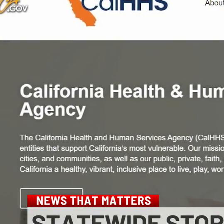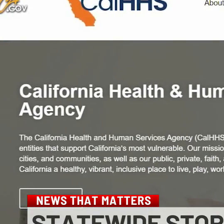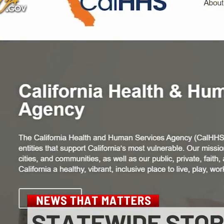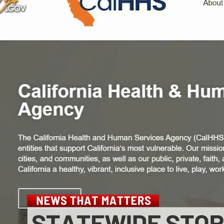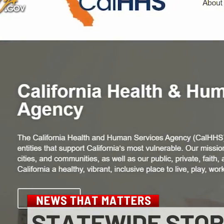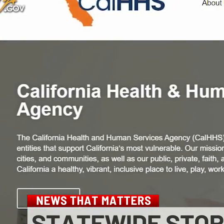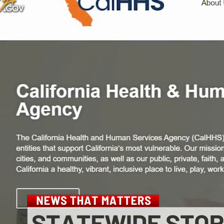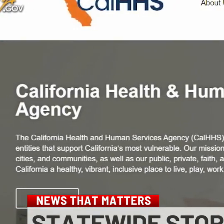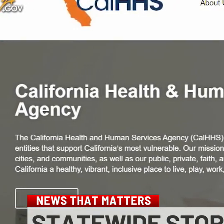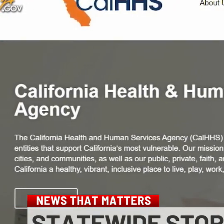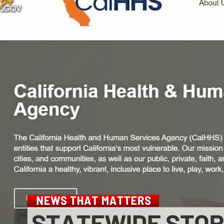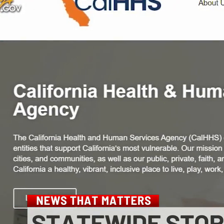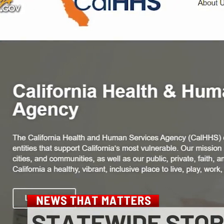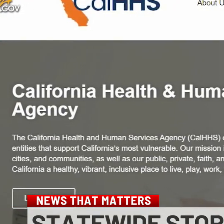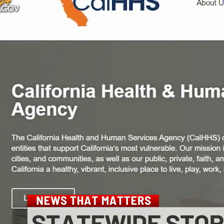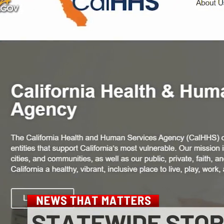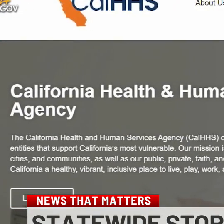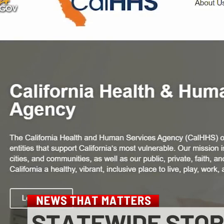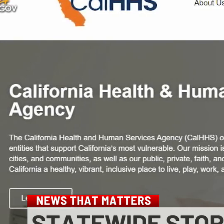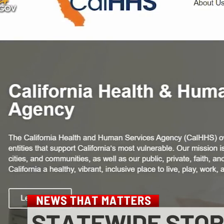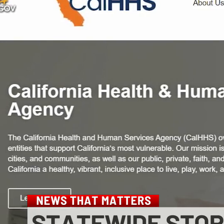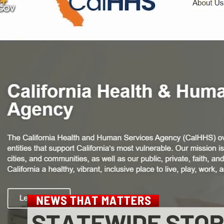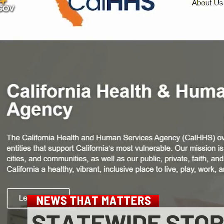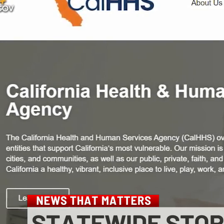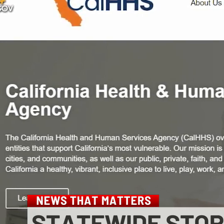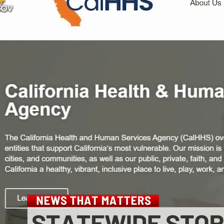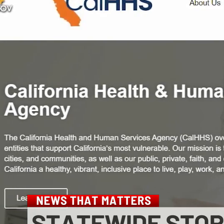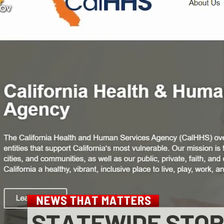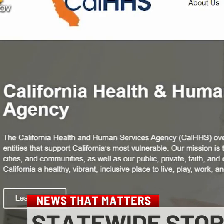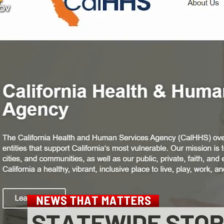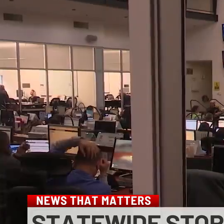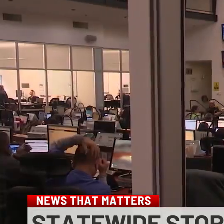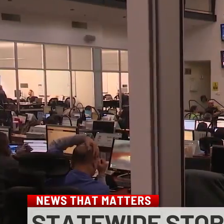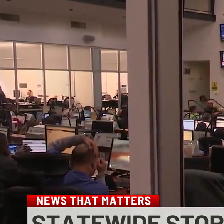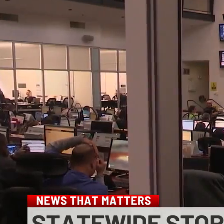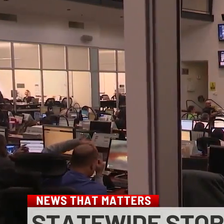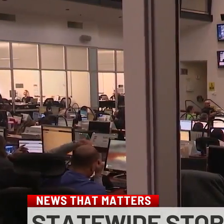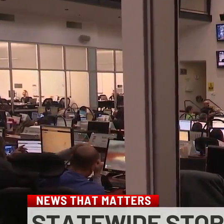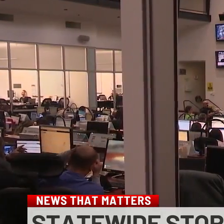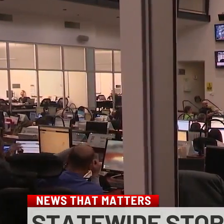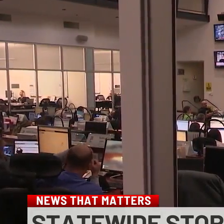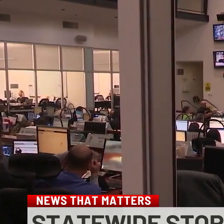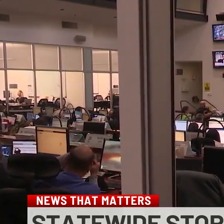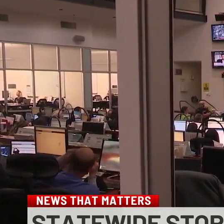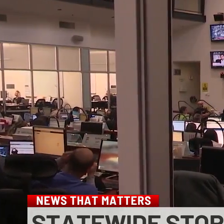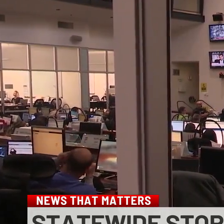OF SOCIAL SERVICES. KYM RESOURCES LIKE THE COW. HHS IS